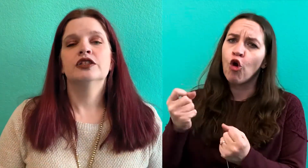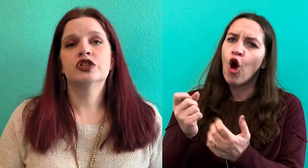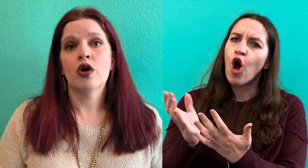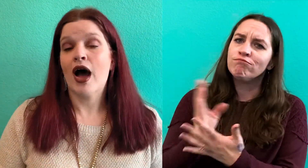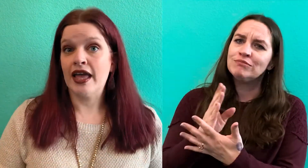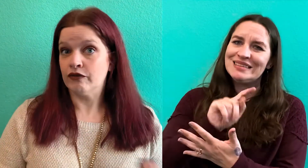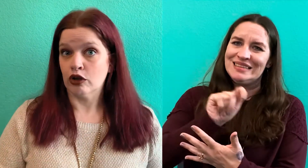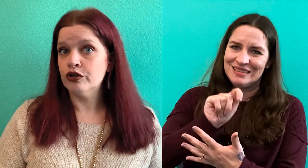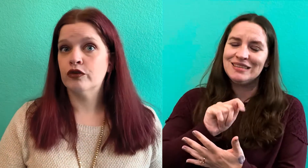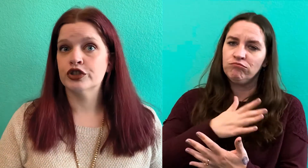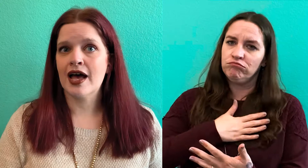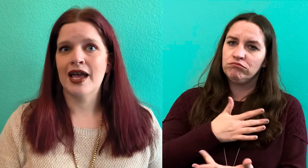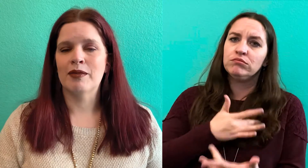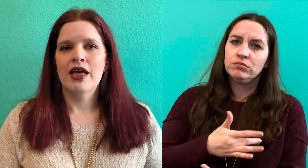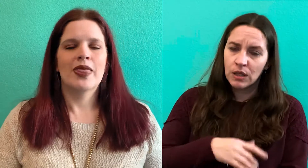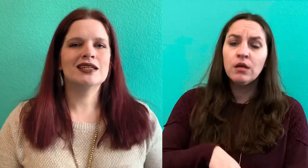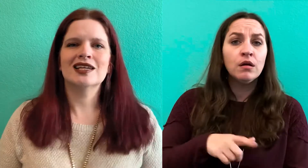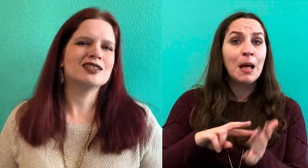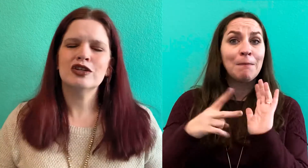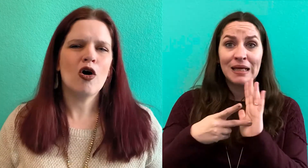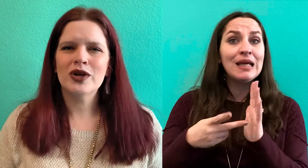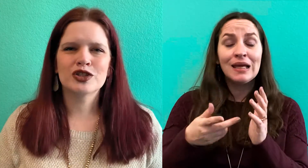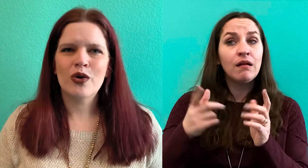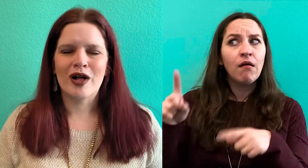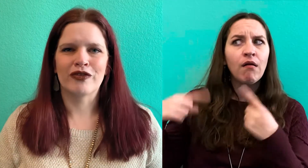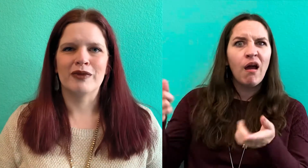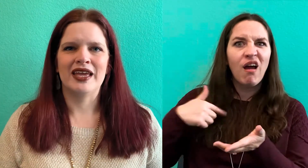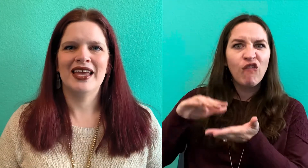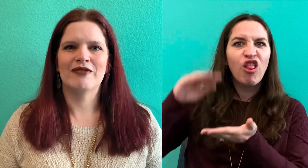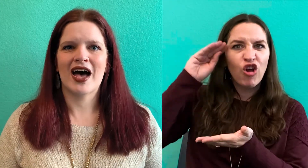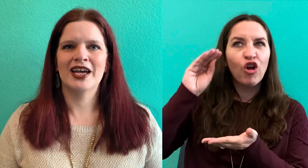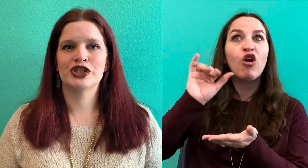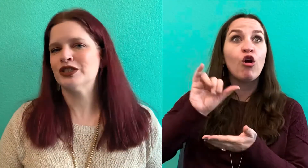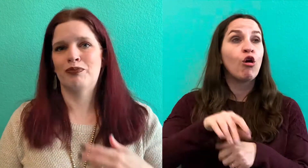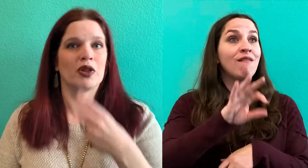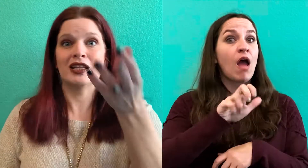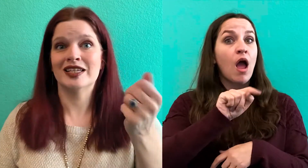So I have learned over time that it doesn't always go well for me if I just bluntly